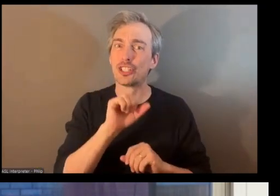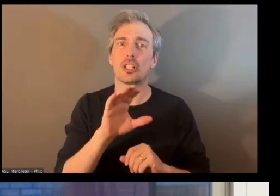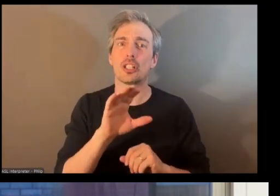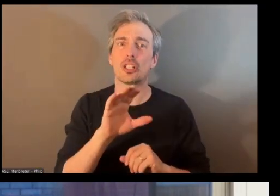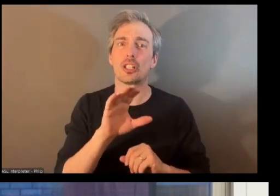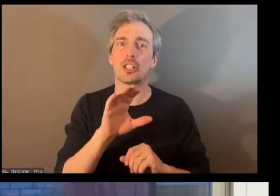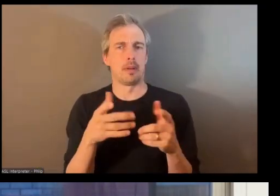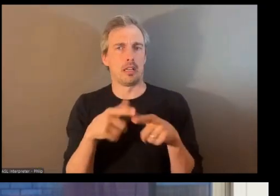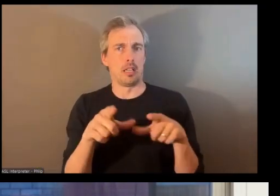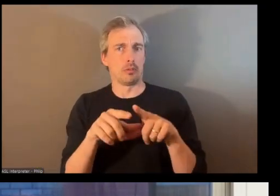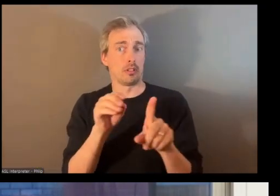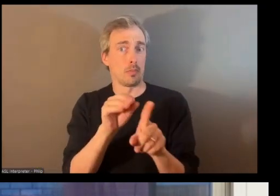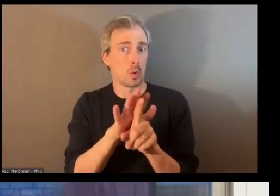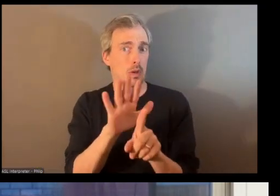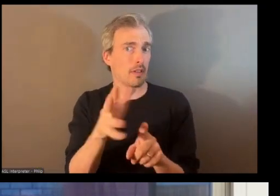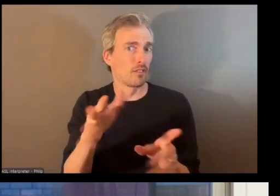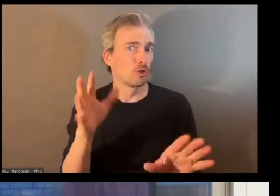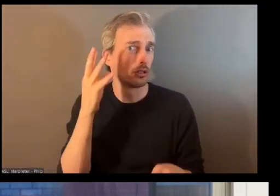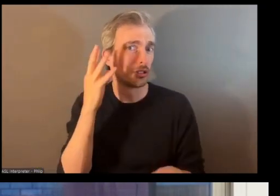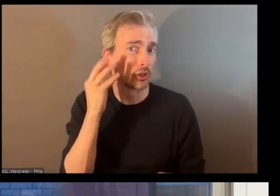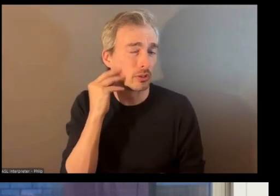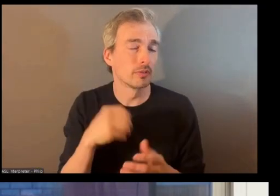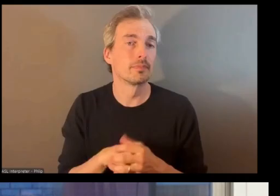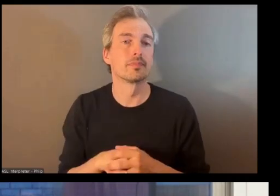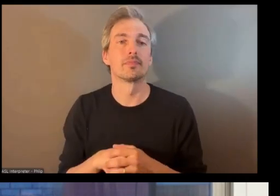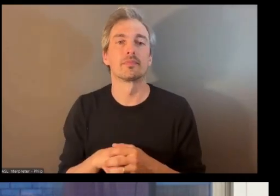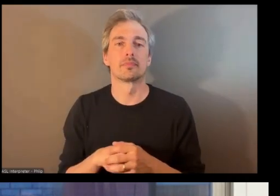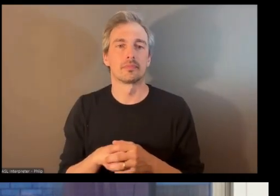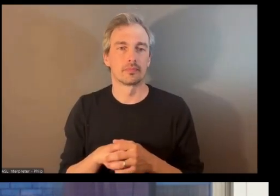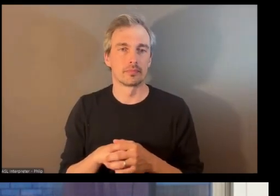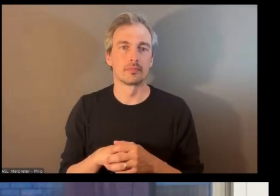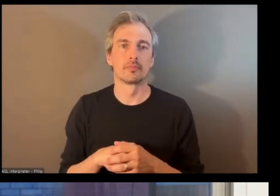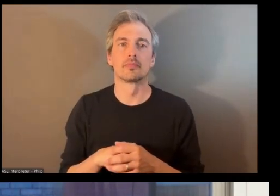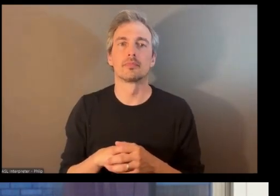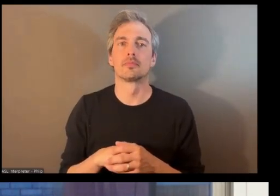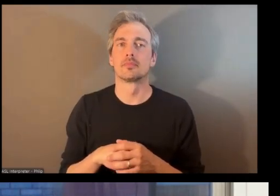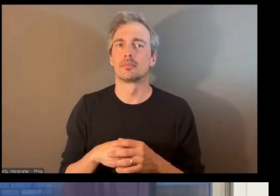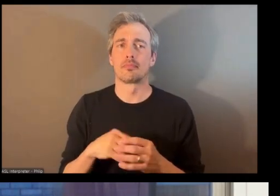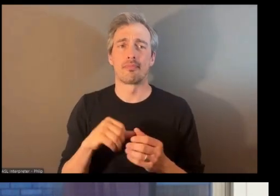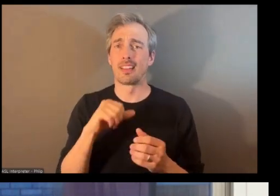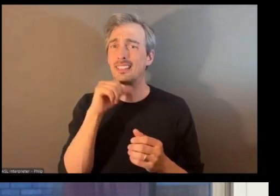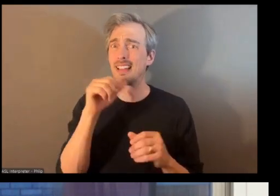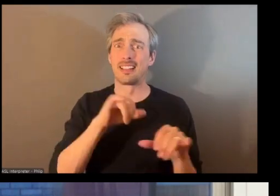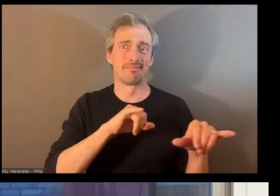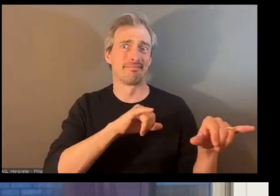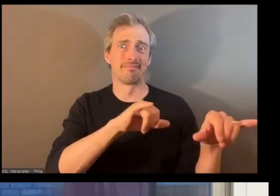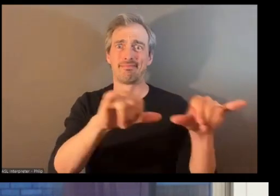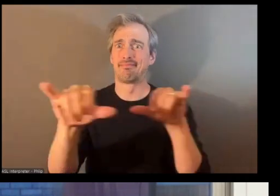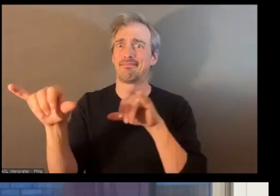Language speakers are not a homogeneous group. We should not generalize.